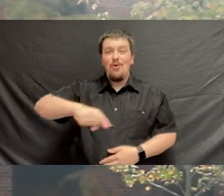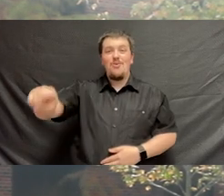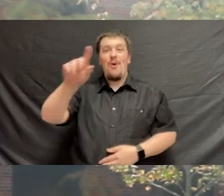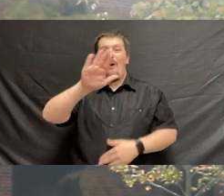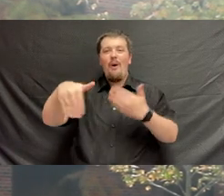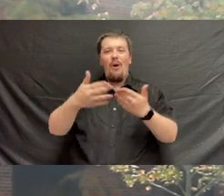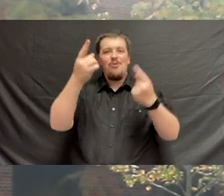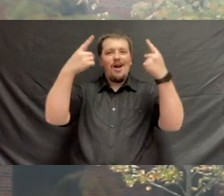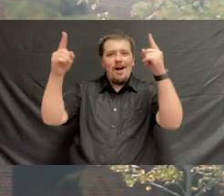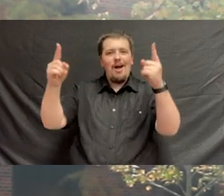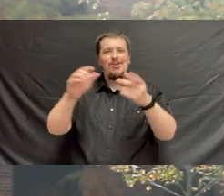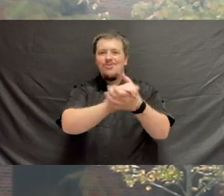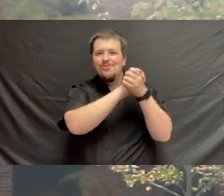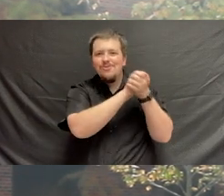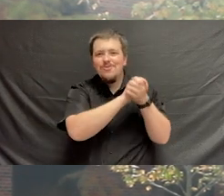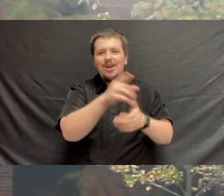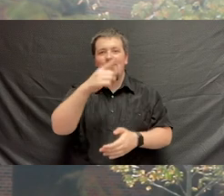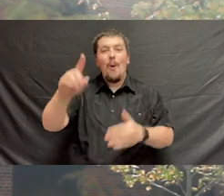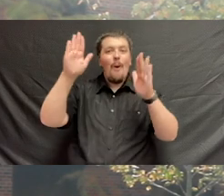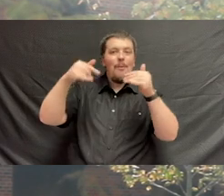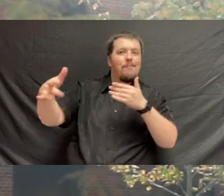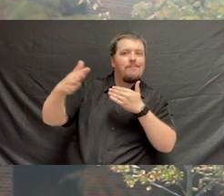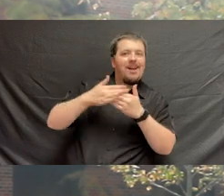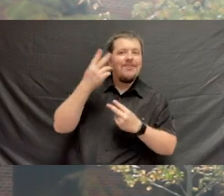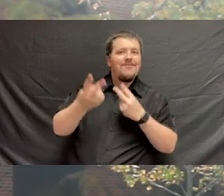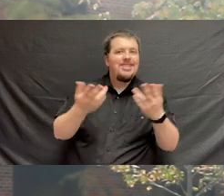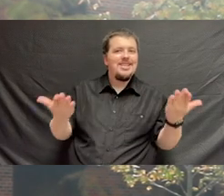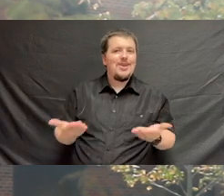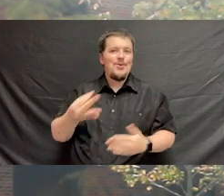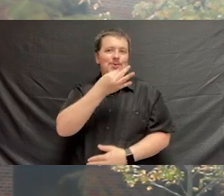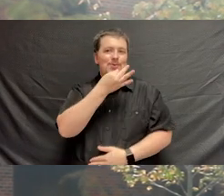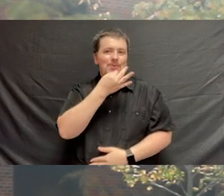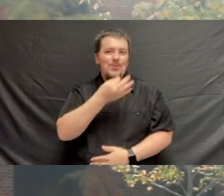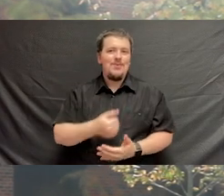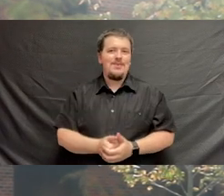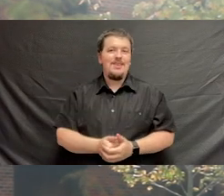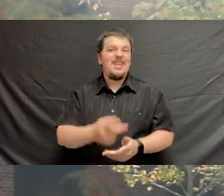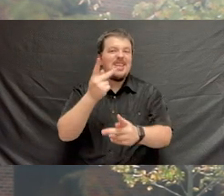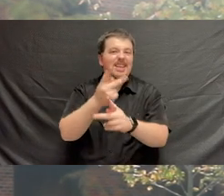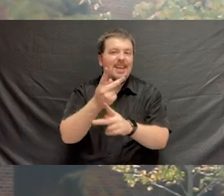and all your accomplishments. We congratulate you and hope you circle back around to visit us very, very soon.